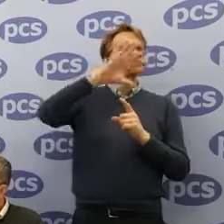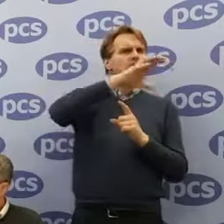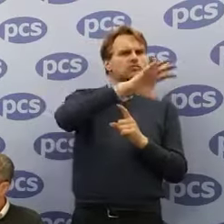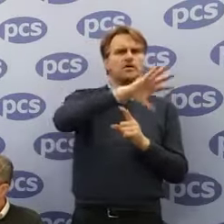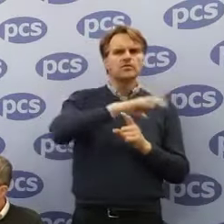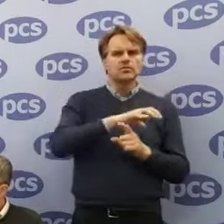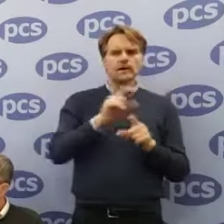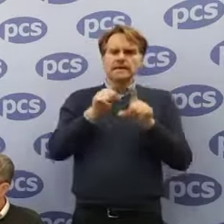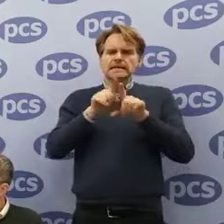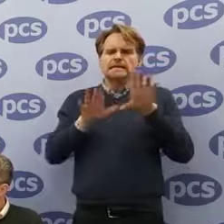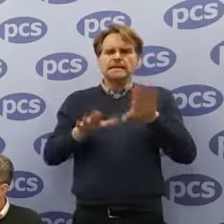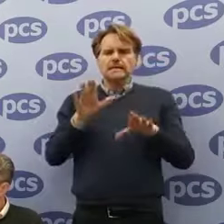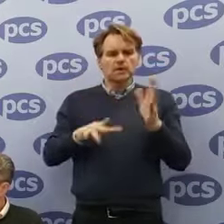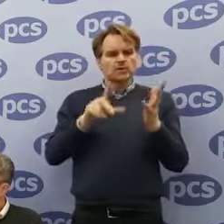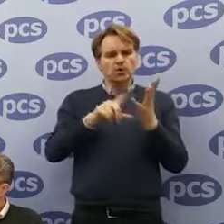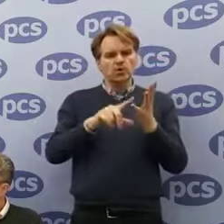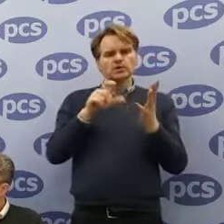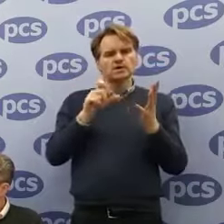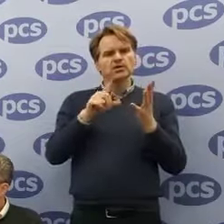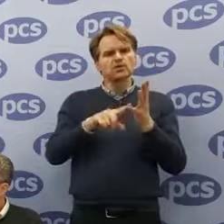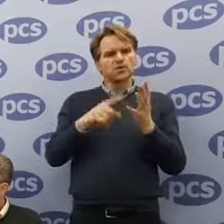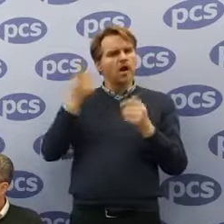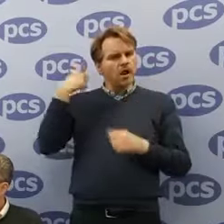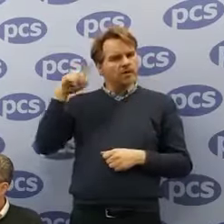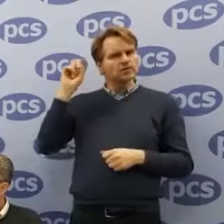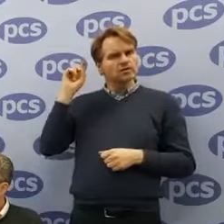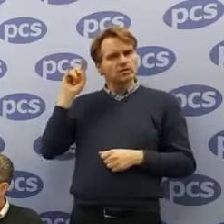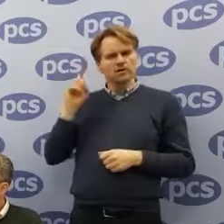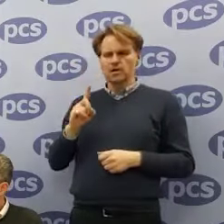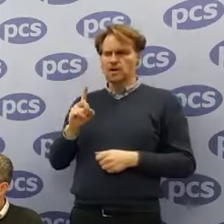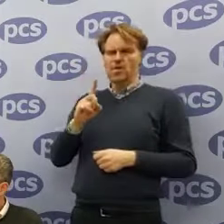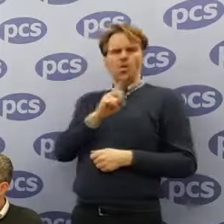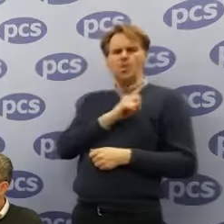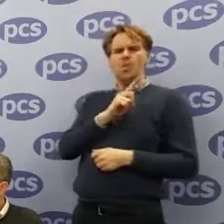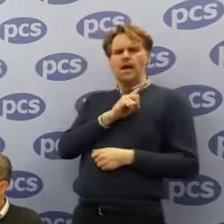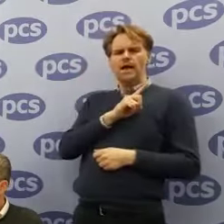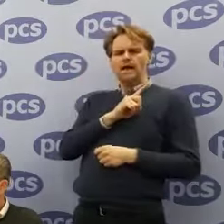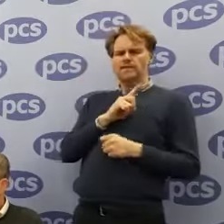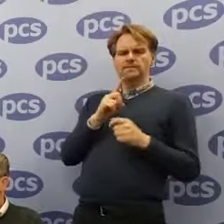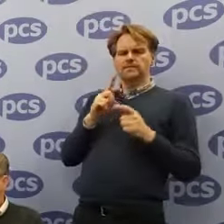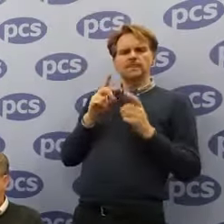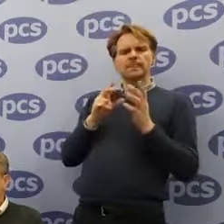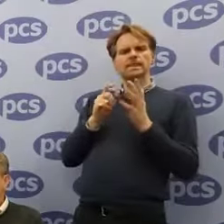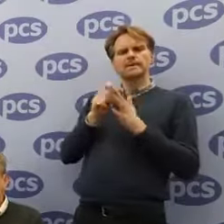ballot last year, why does the NEC not think that's an option for PCS? Well